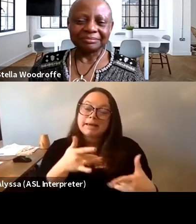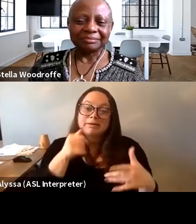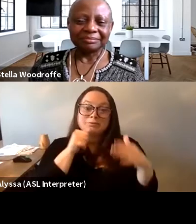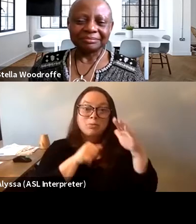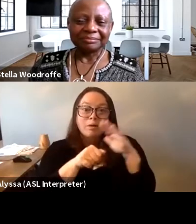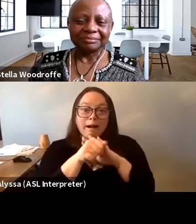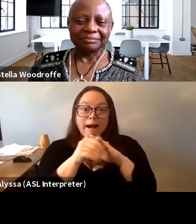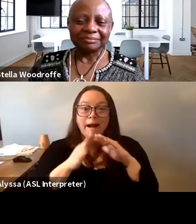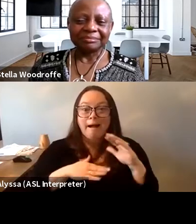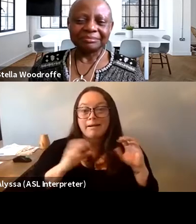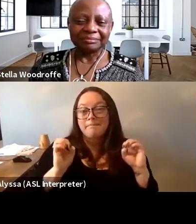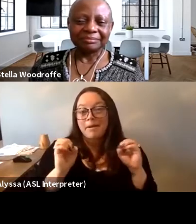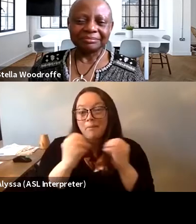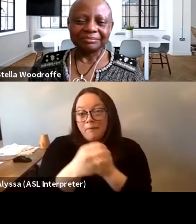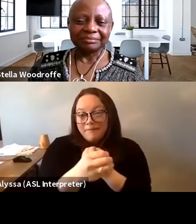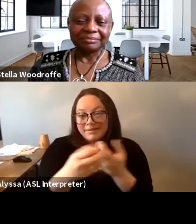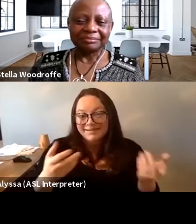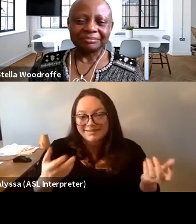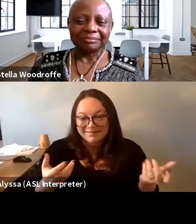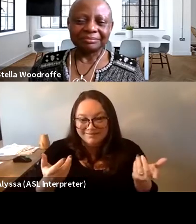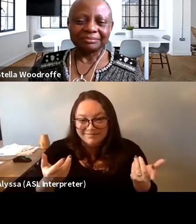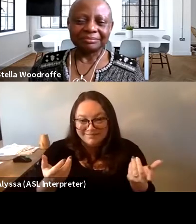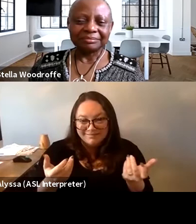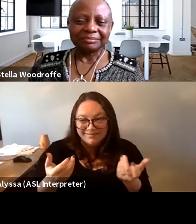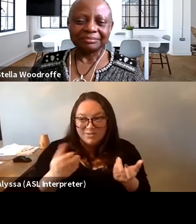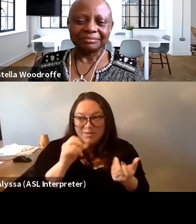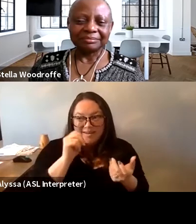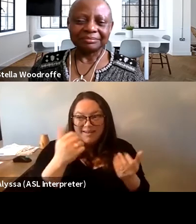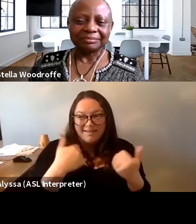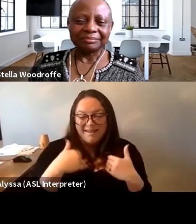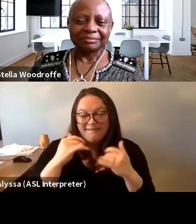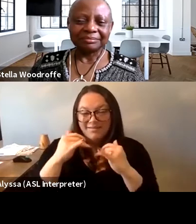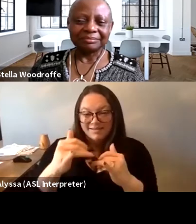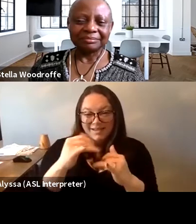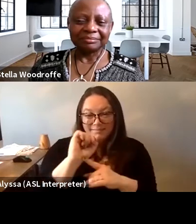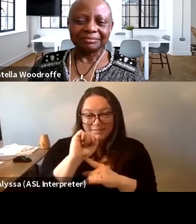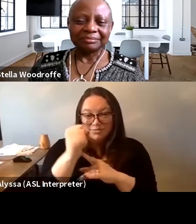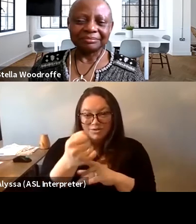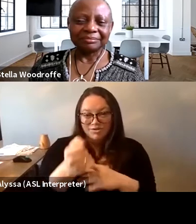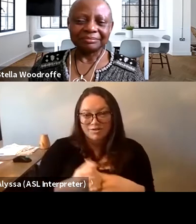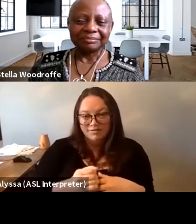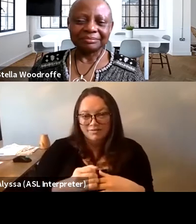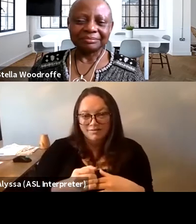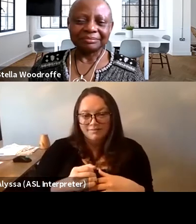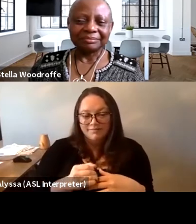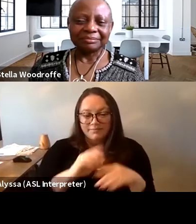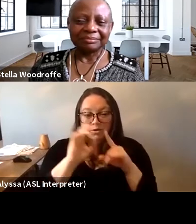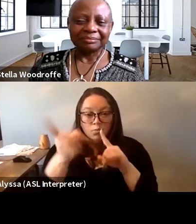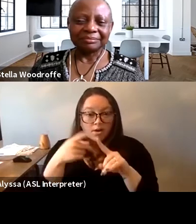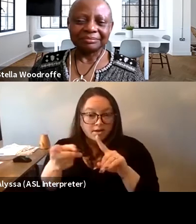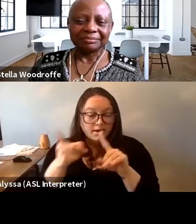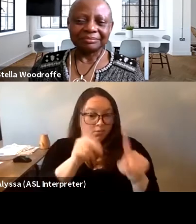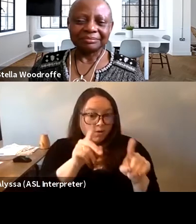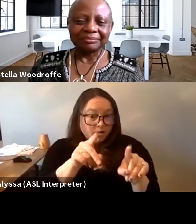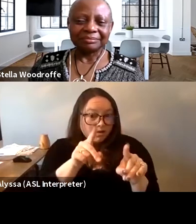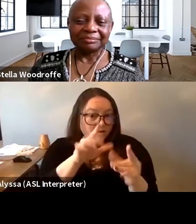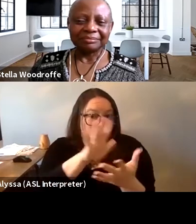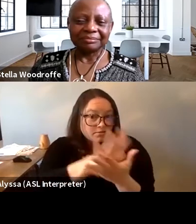situation when he was in school. He did have you know, he was in programs where he had a you know, kids who Were friends of